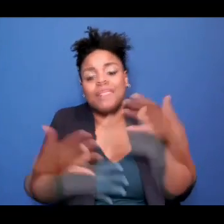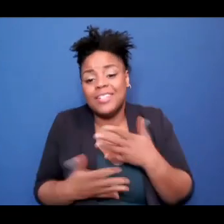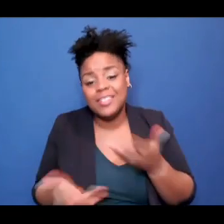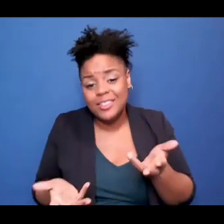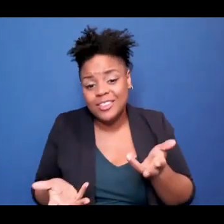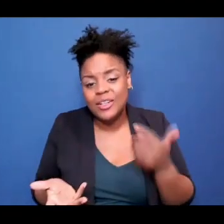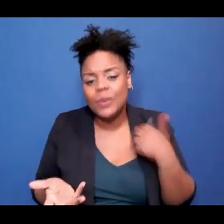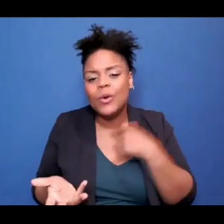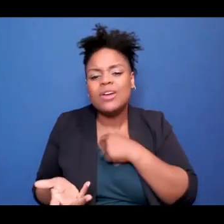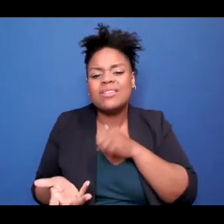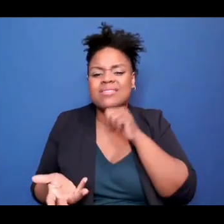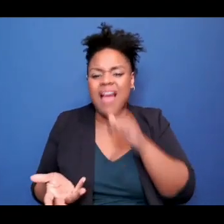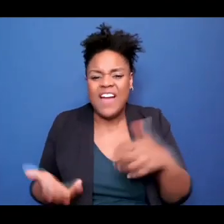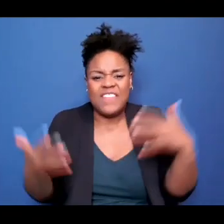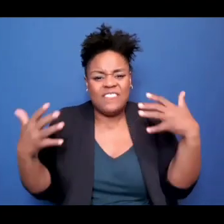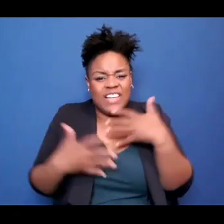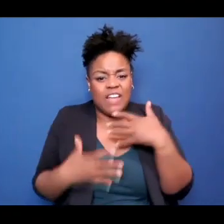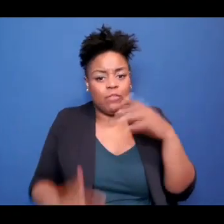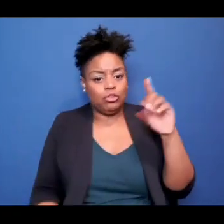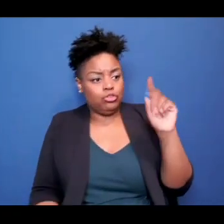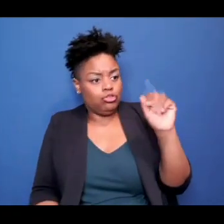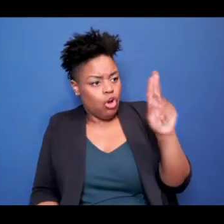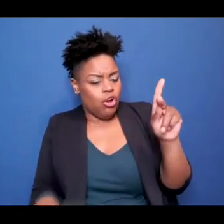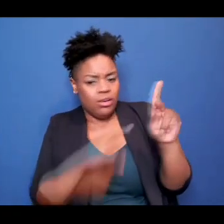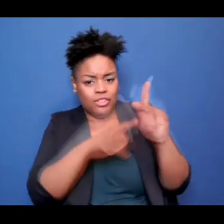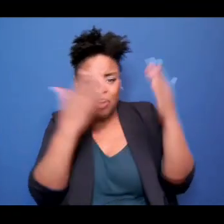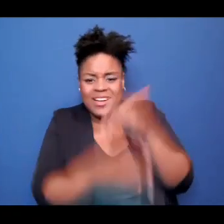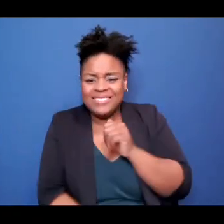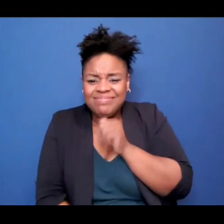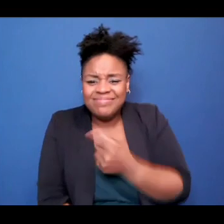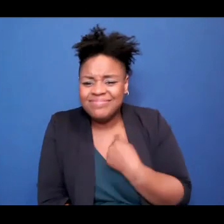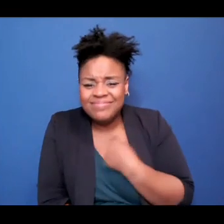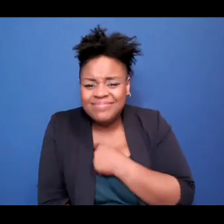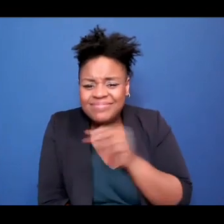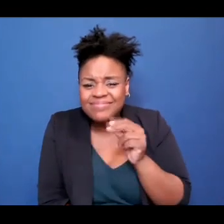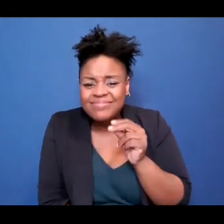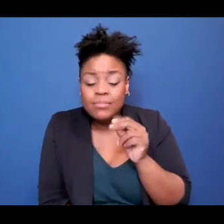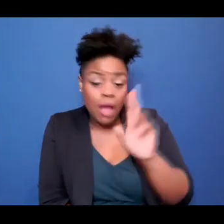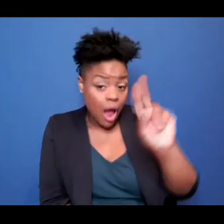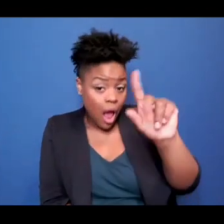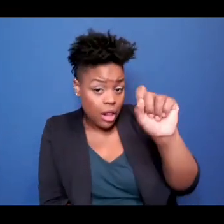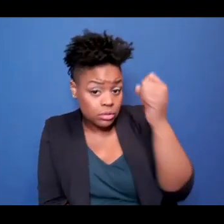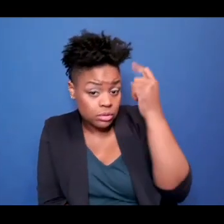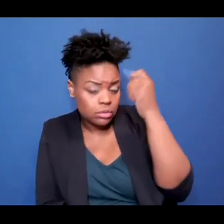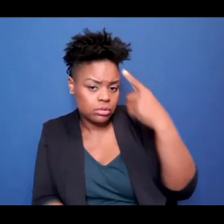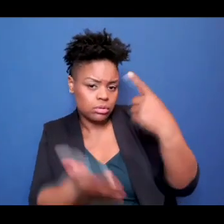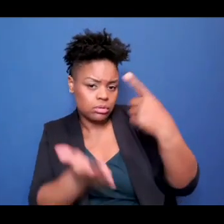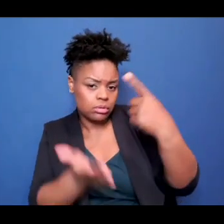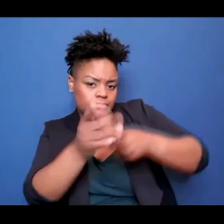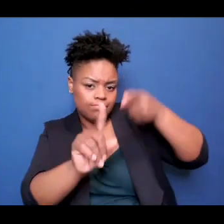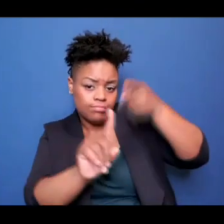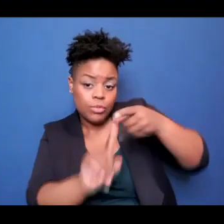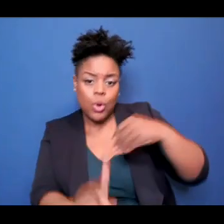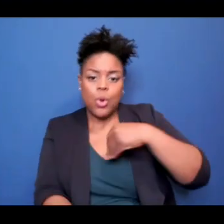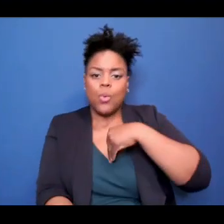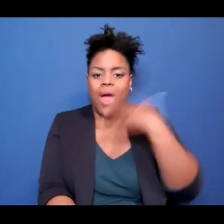HAVE NO CAUSE TO FEAR. BLACK PEOPLE RNLT AFRAID OF THE DARK, UNLESS THAT DARKNESS IS DEFINED BY FELLOW AMERICANS WHO WOULD RATHER DIE FOR RACIAL